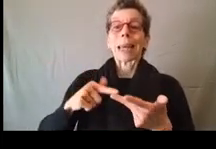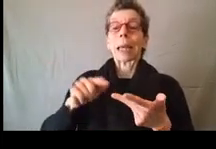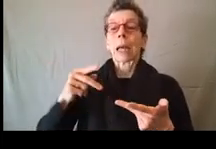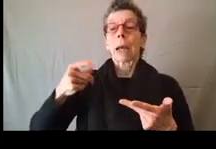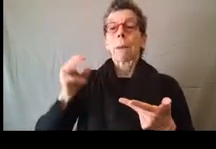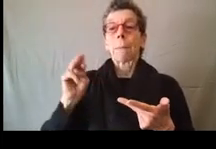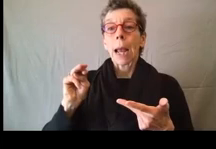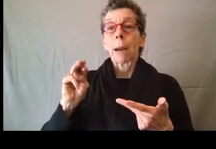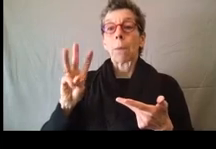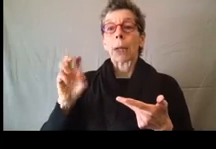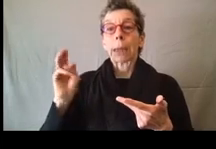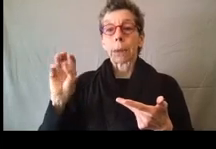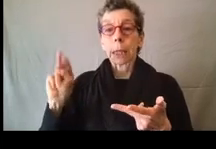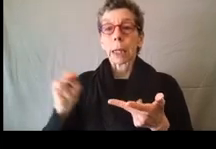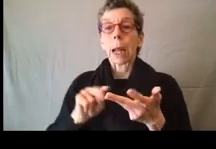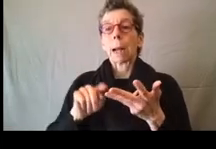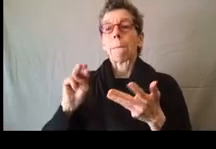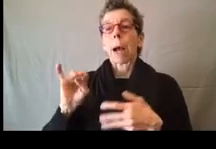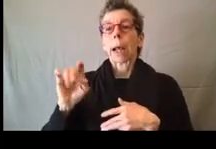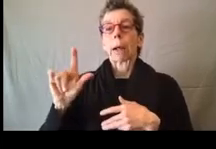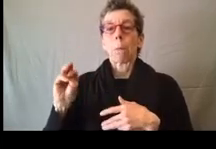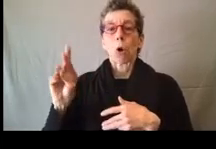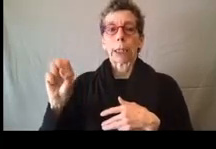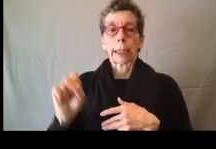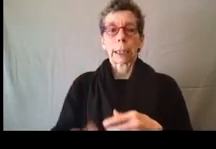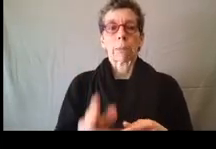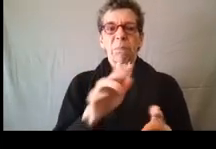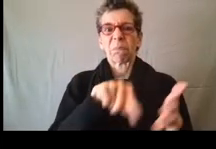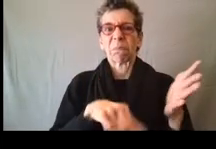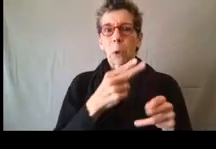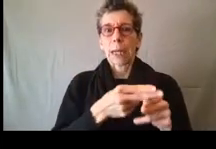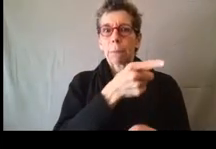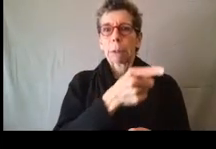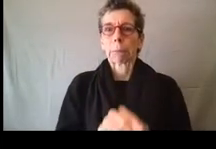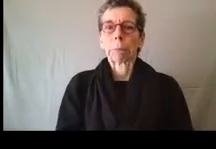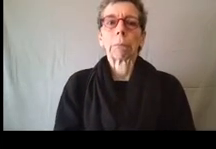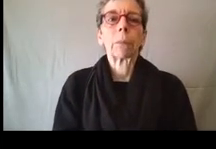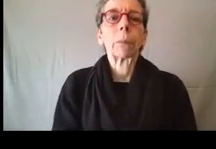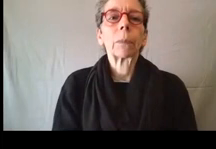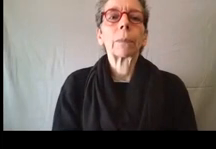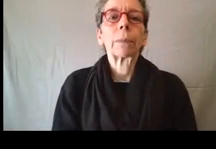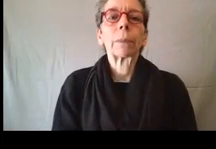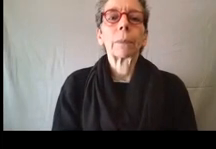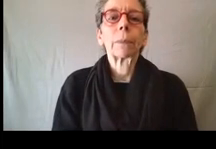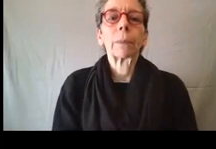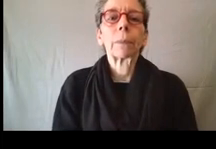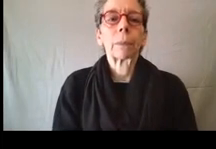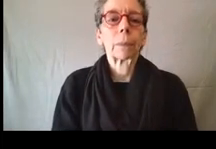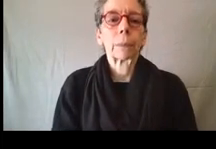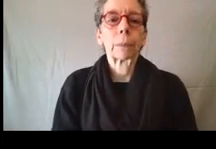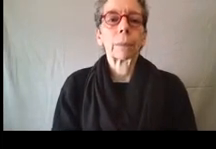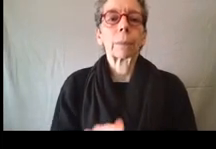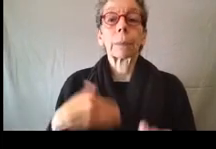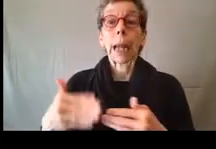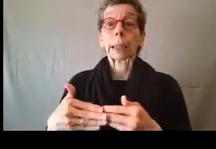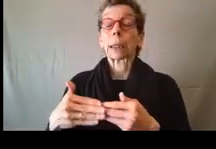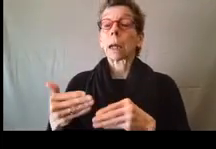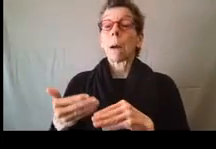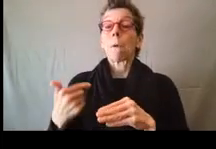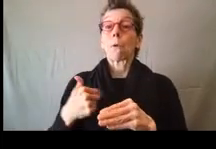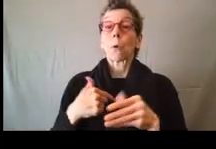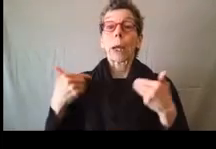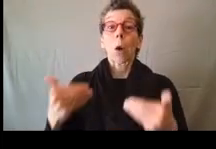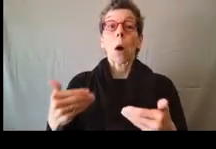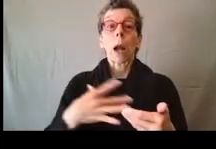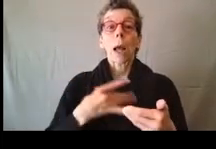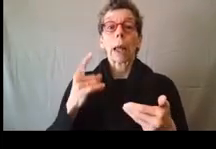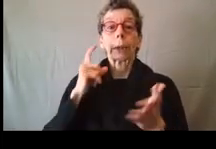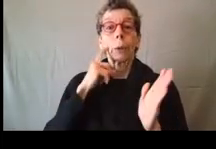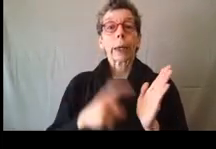Michael Morris. Next slide, please. Before we go on, just to acknowledge that this research